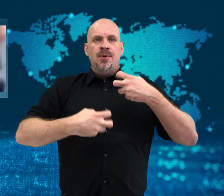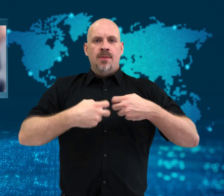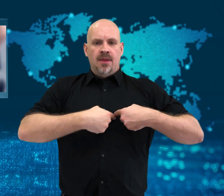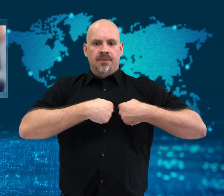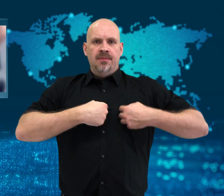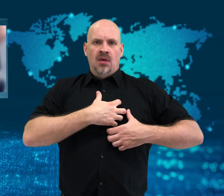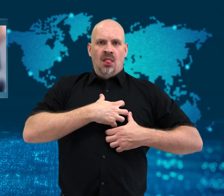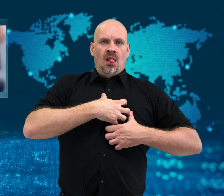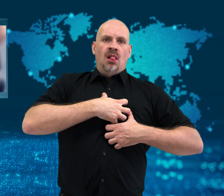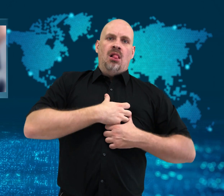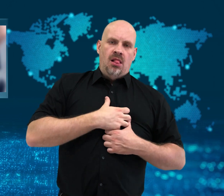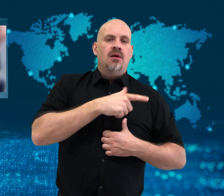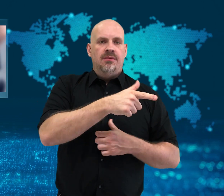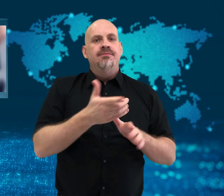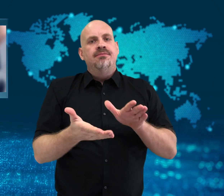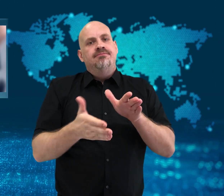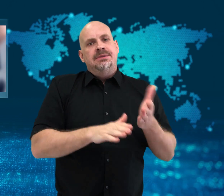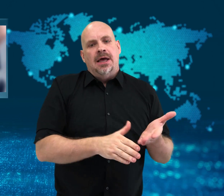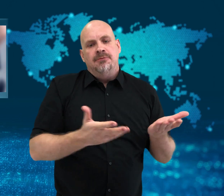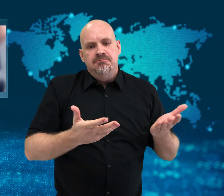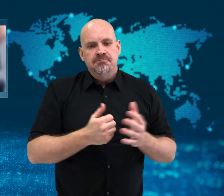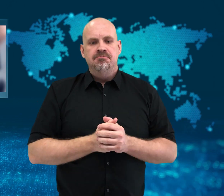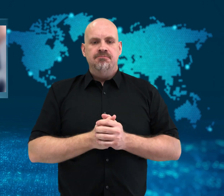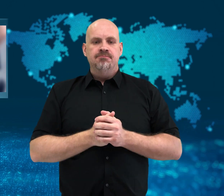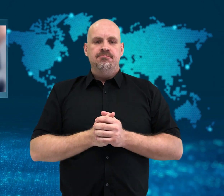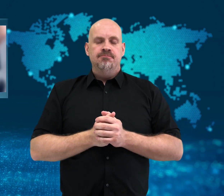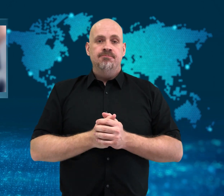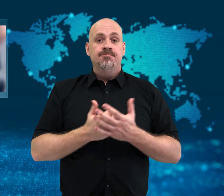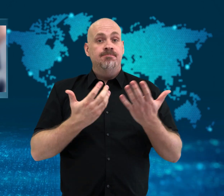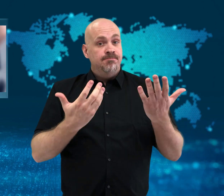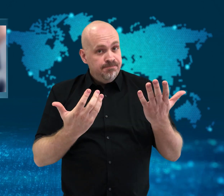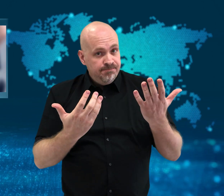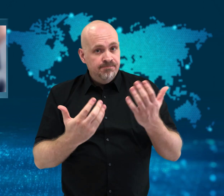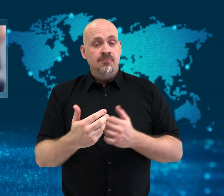connected to his drug use.